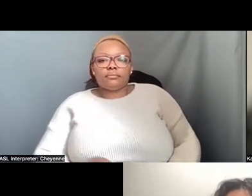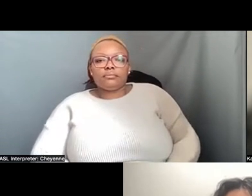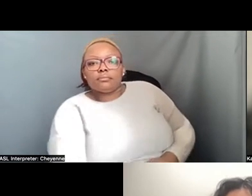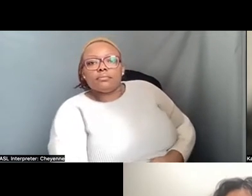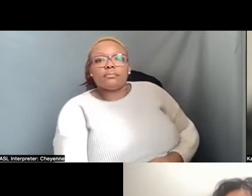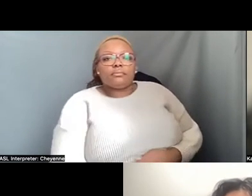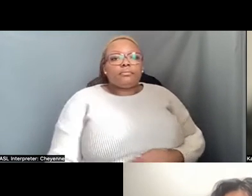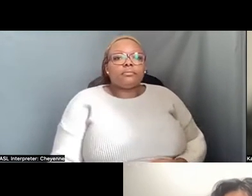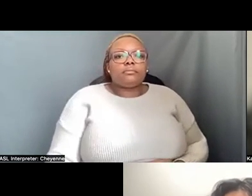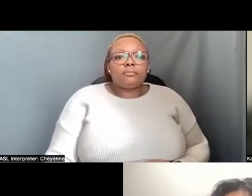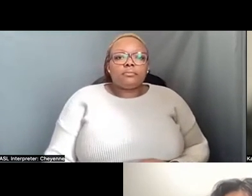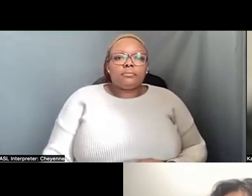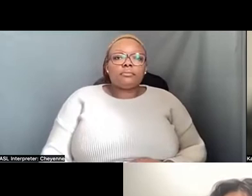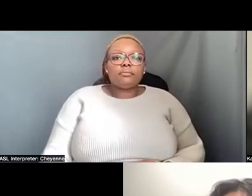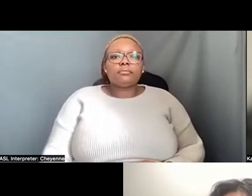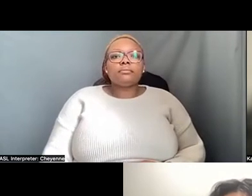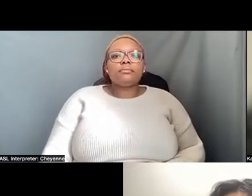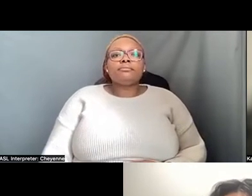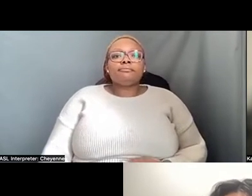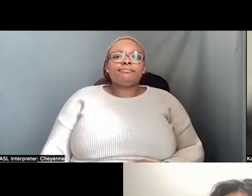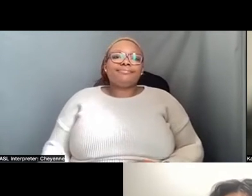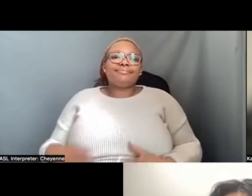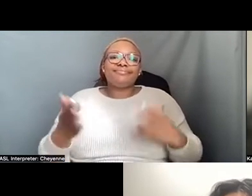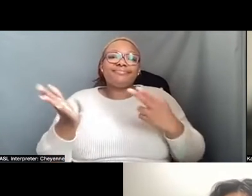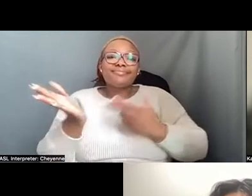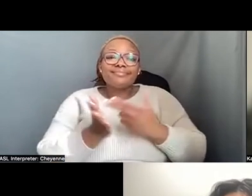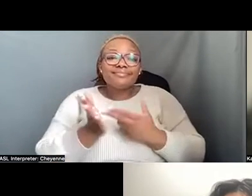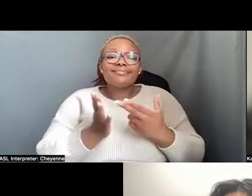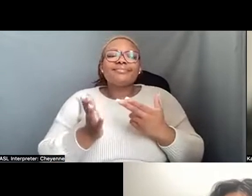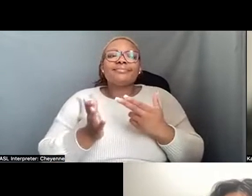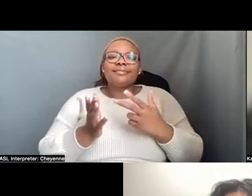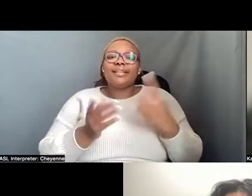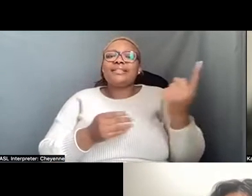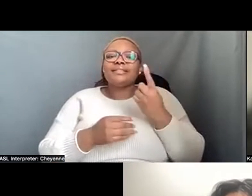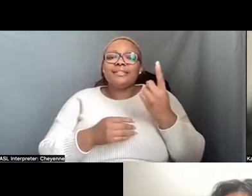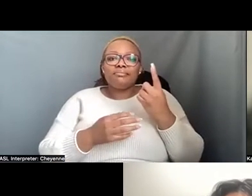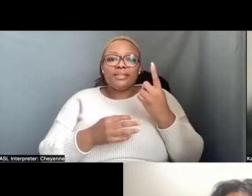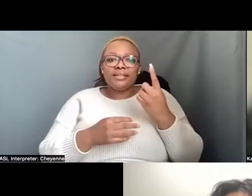Again, it's really something that is underthought in the field.